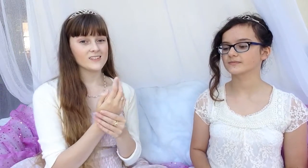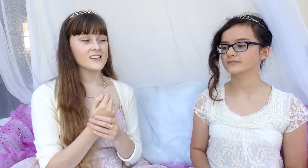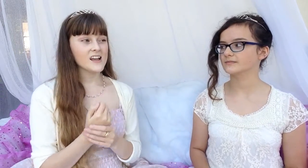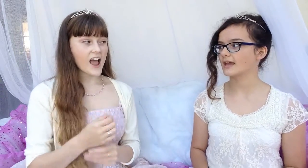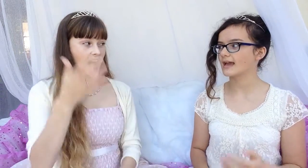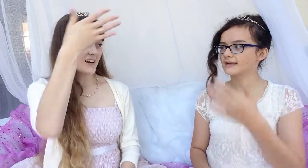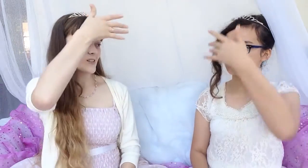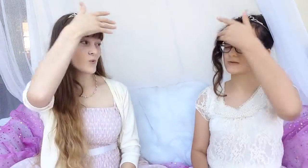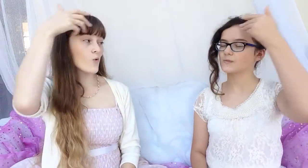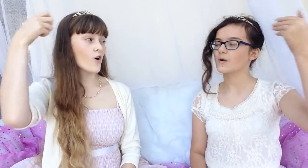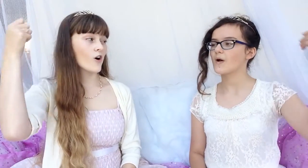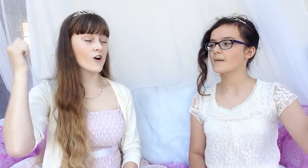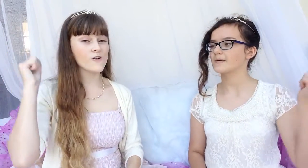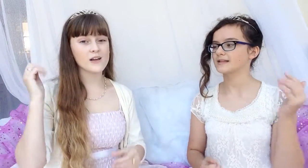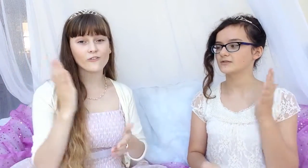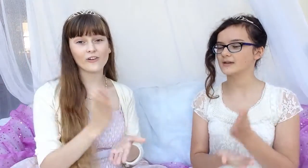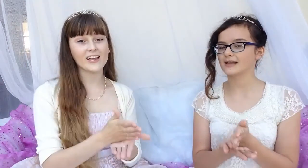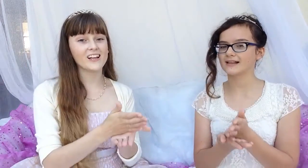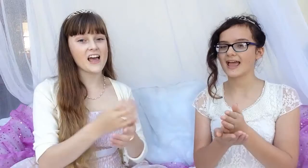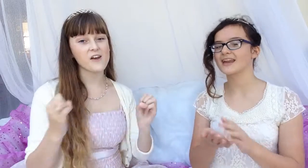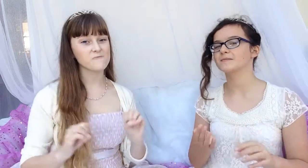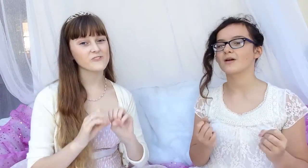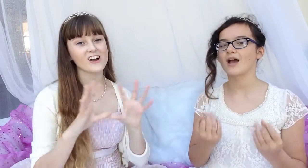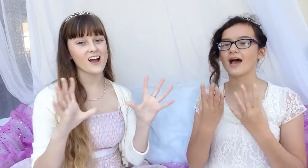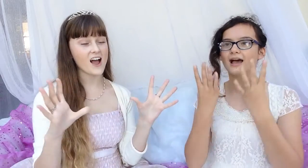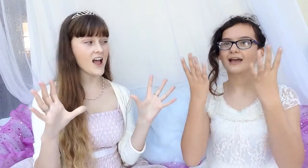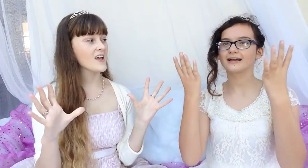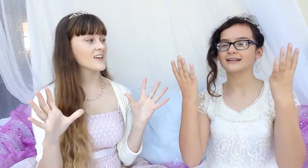And it's warm and real and bright